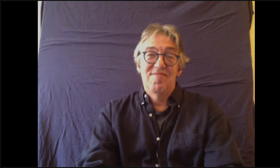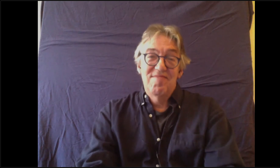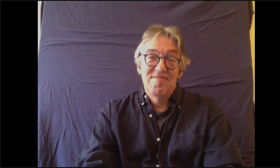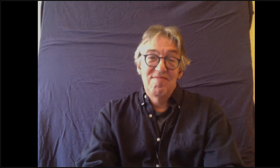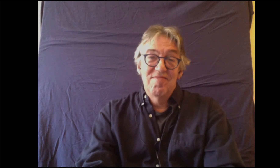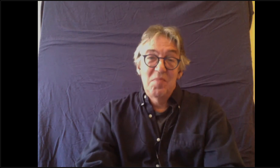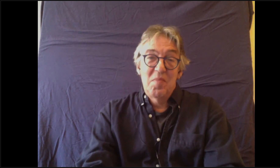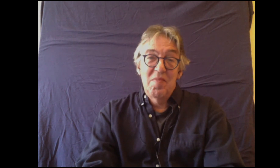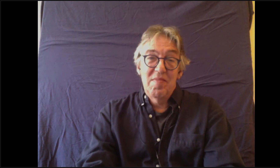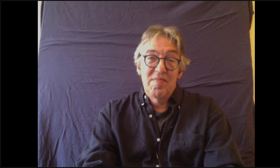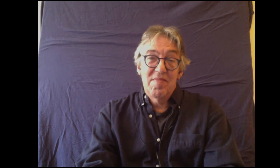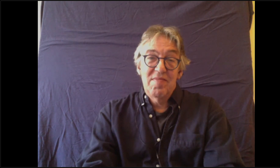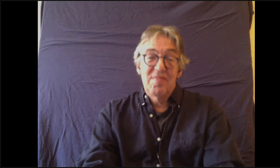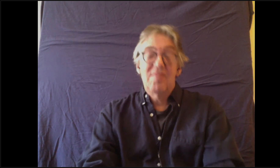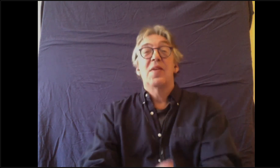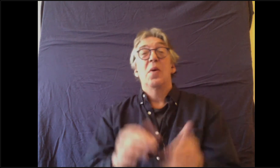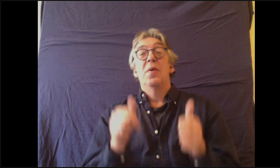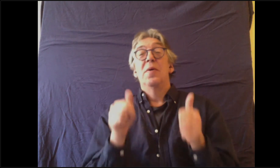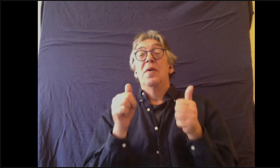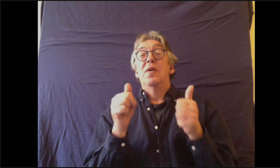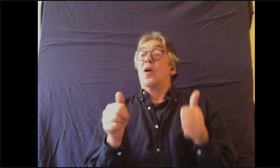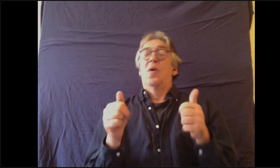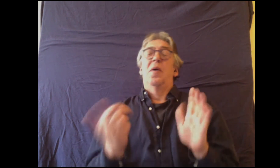I'm going to ask the question again.